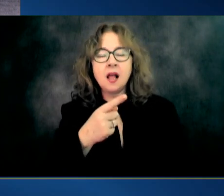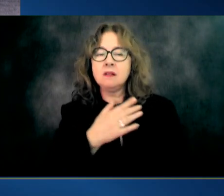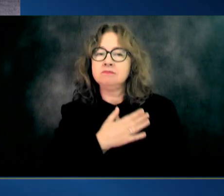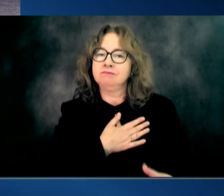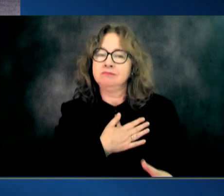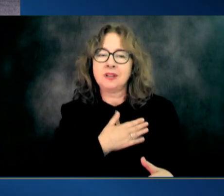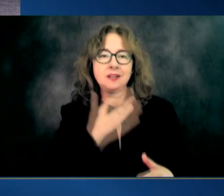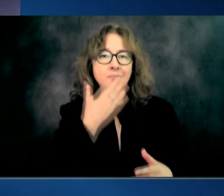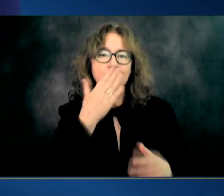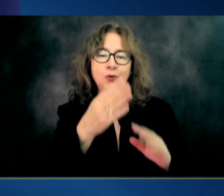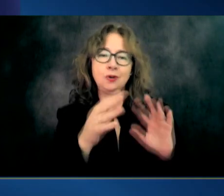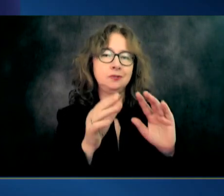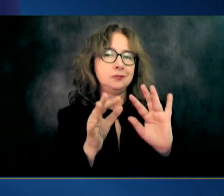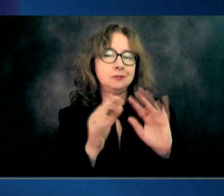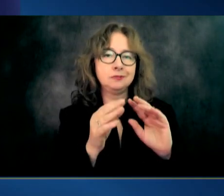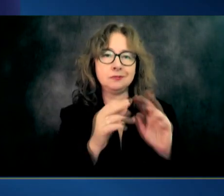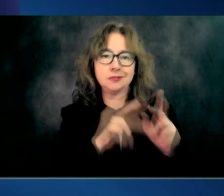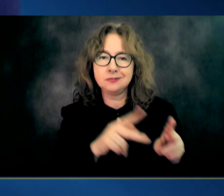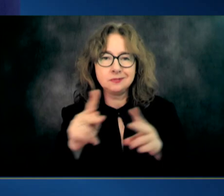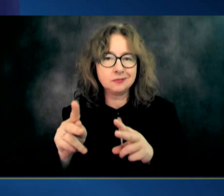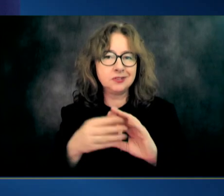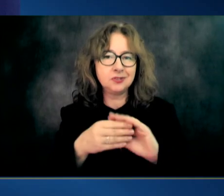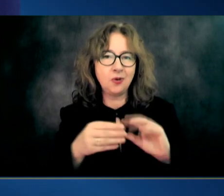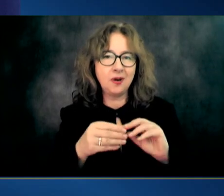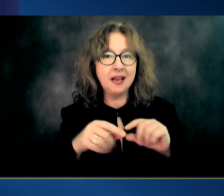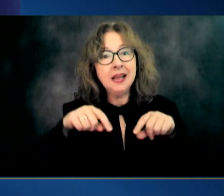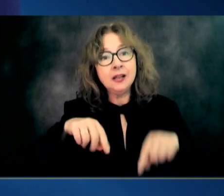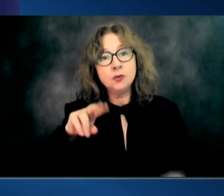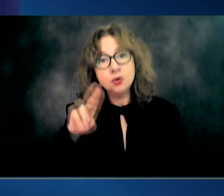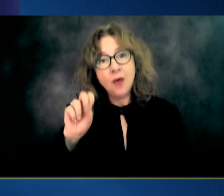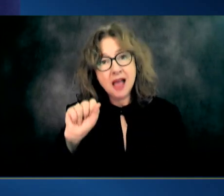people in the United States sometimes talk about sickle cell disease as if it's a homogeneous